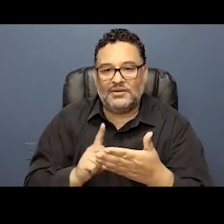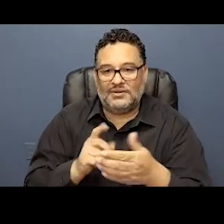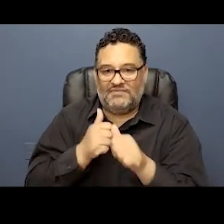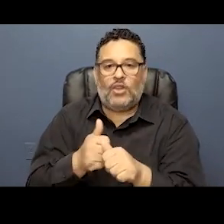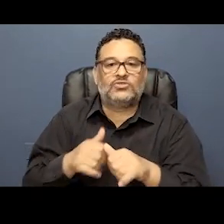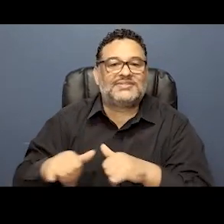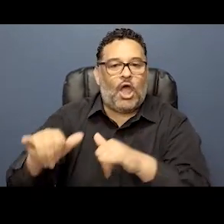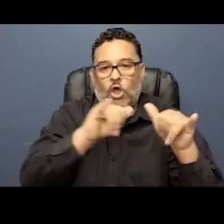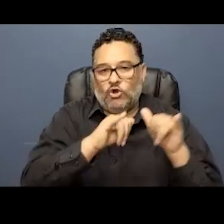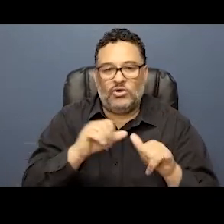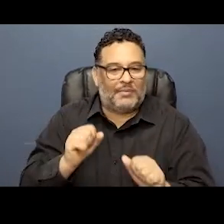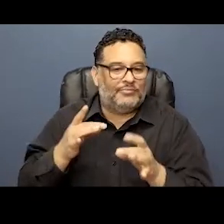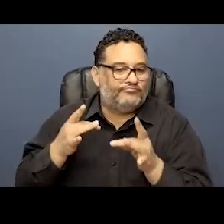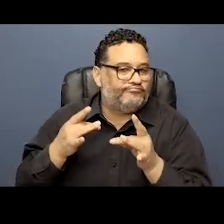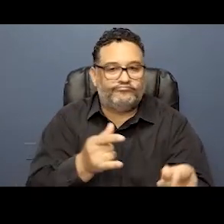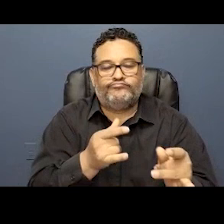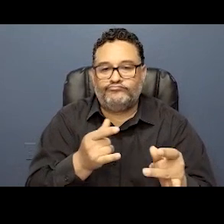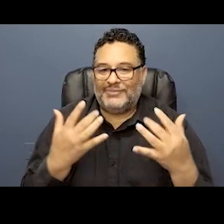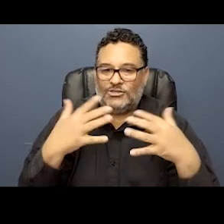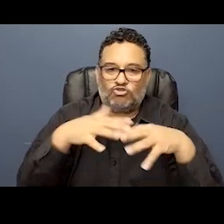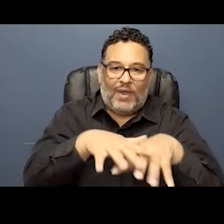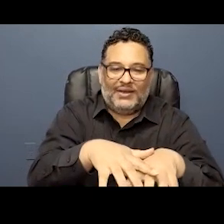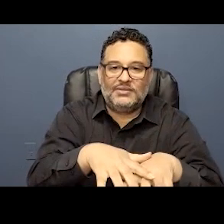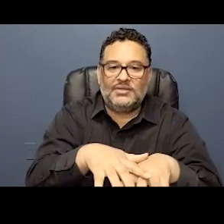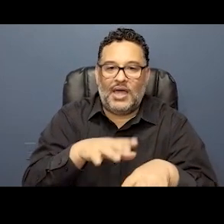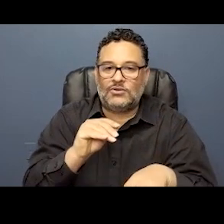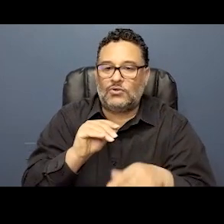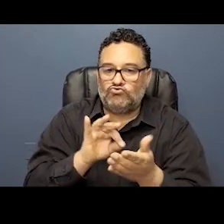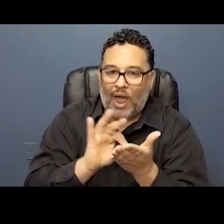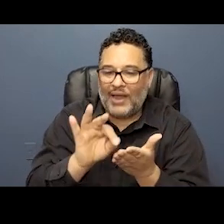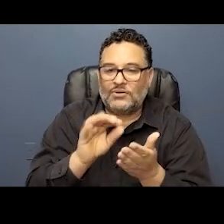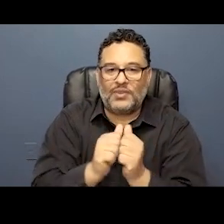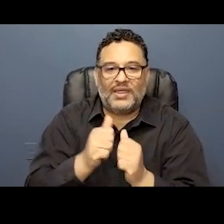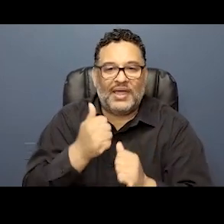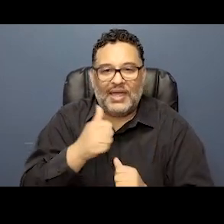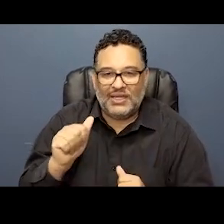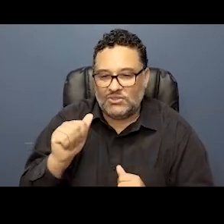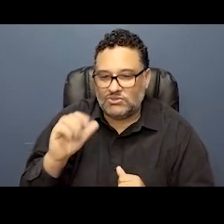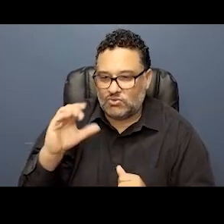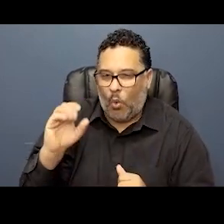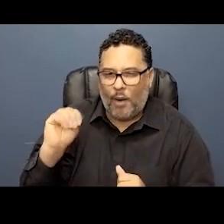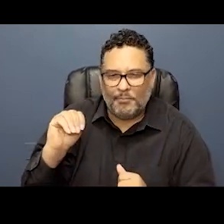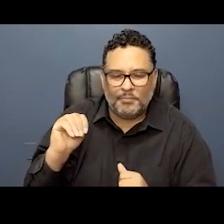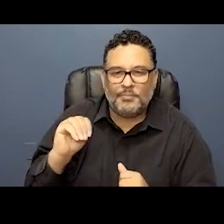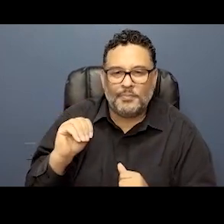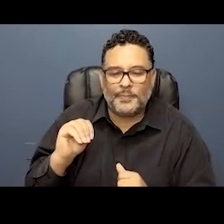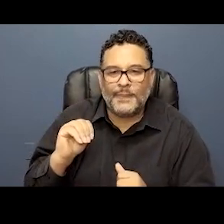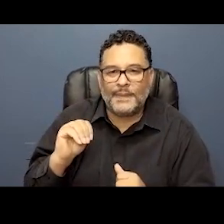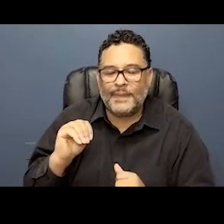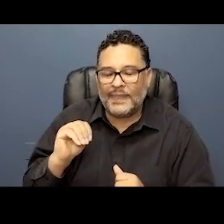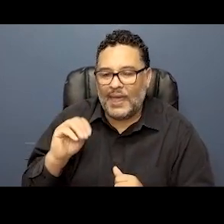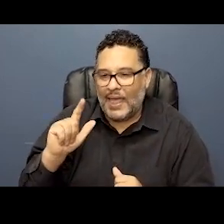that can be seamlessly integrated and tracked within any SCORM-supported LMS.